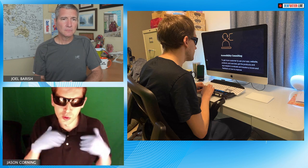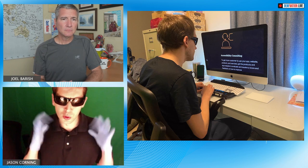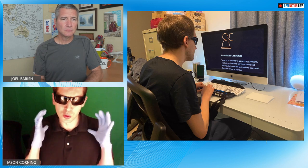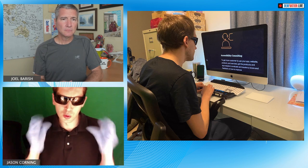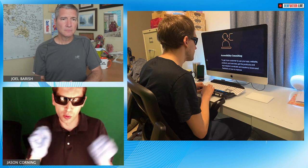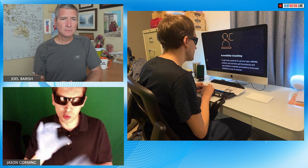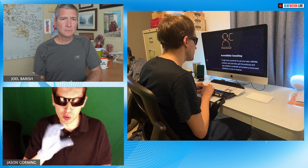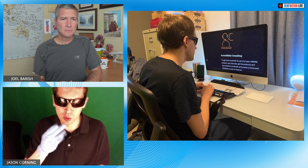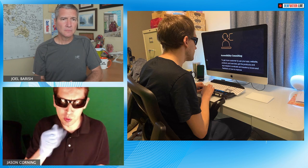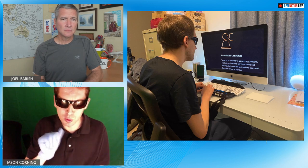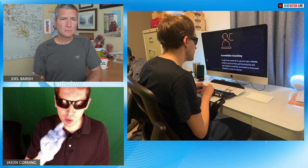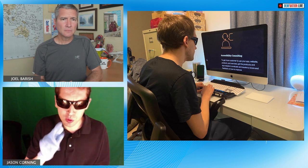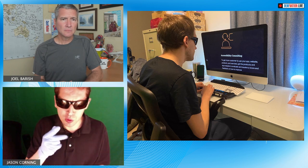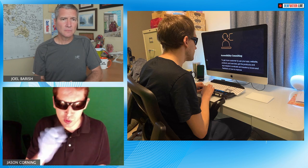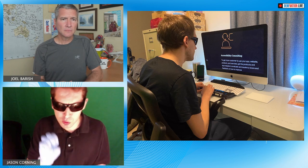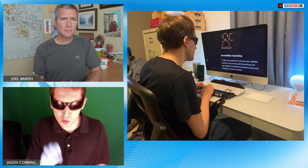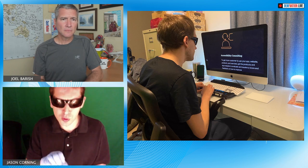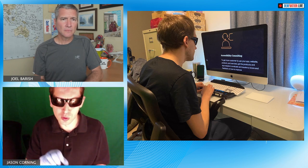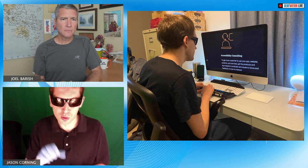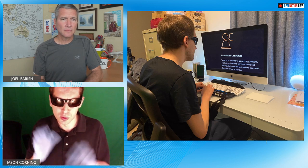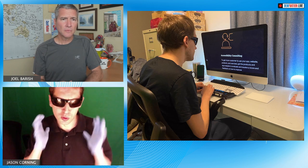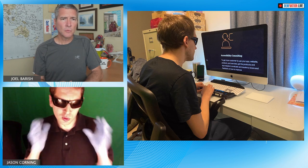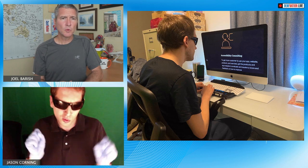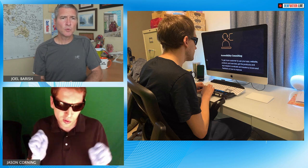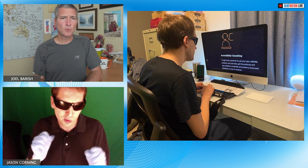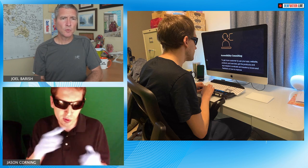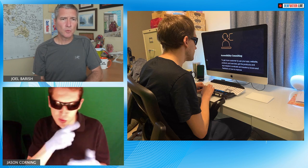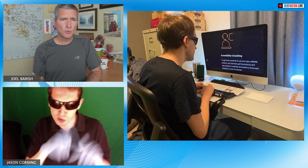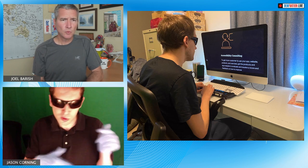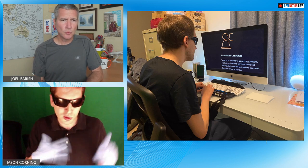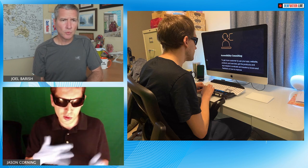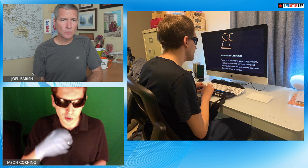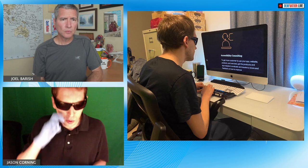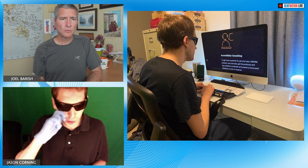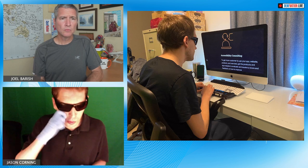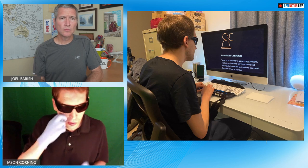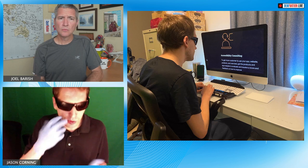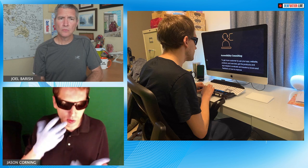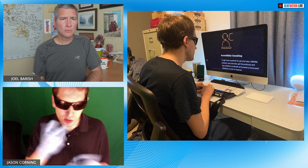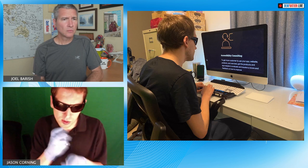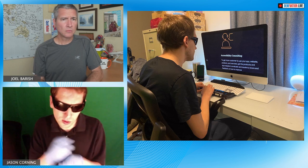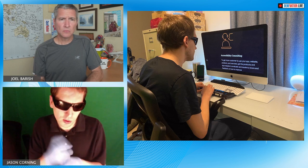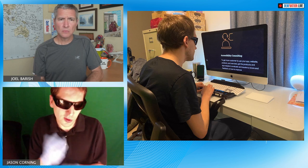people who have CHARGES they couldn’t feel the nerve